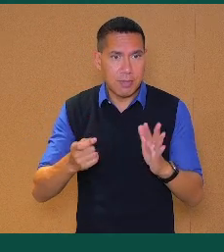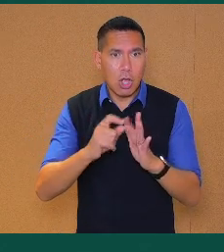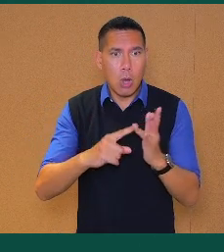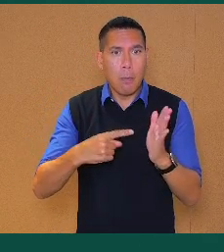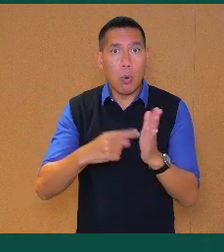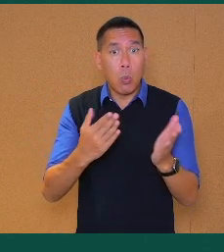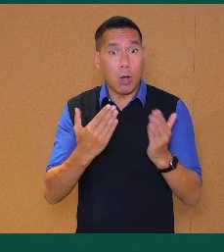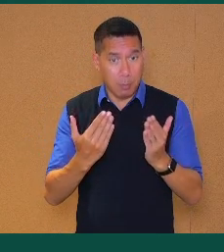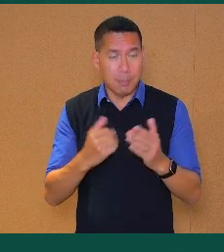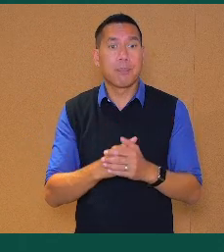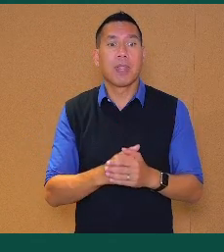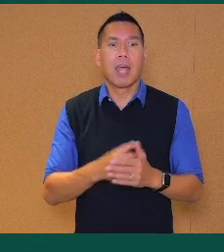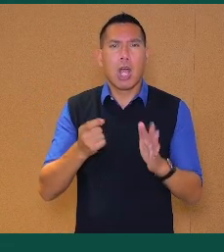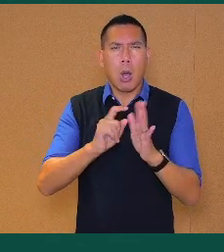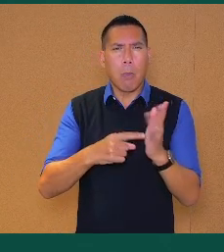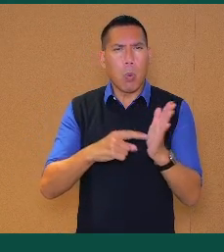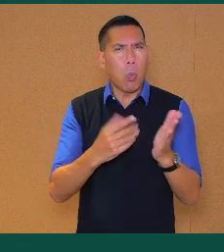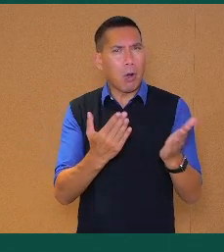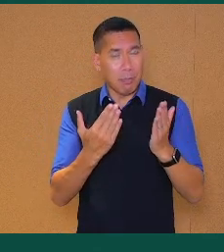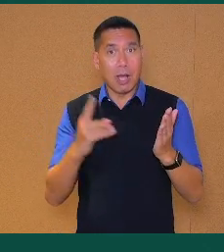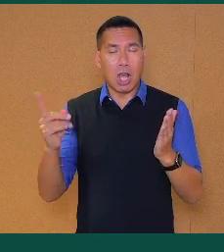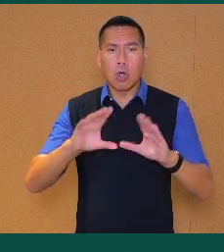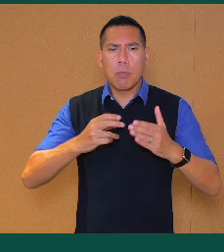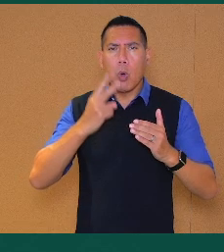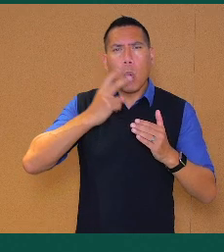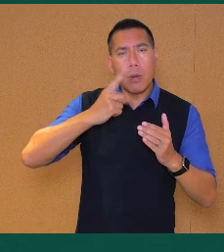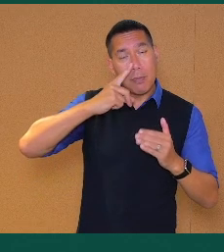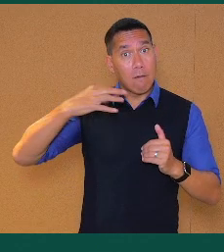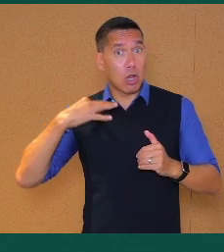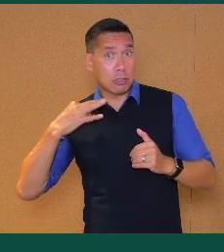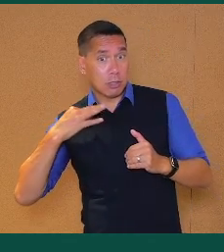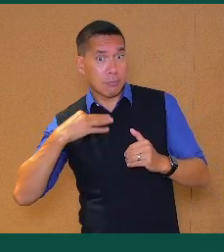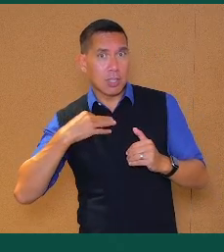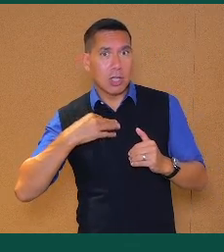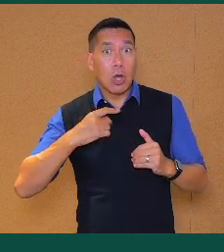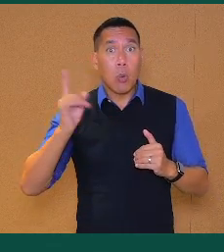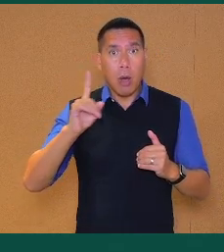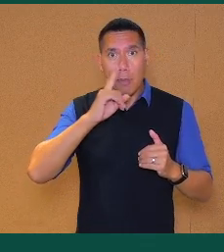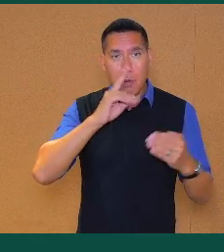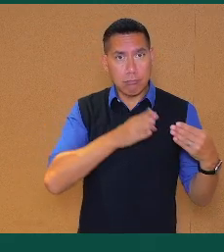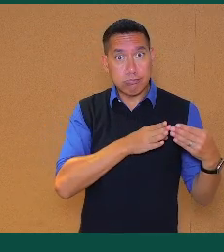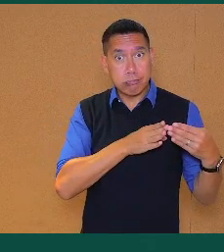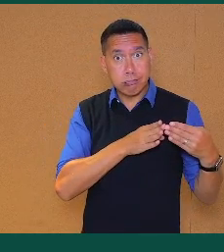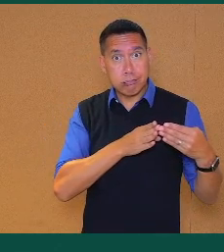Port Melbourne. During the pandemic they provided support to local community members who